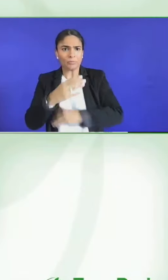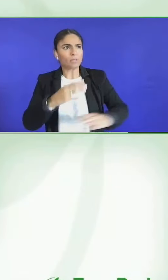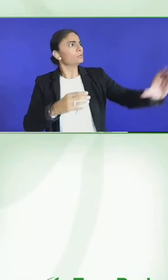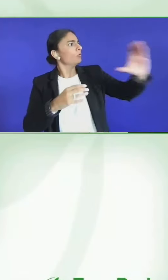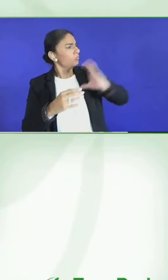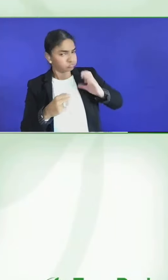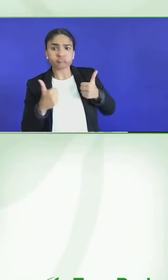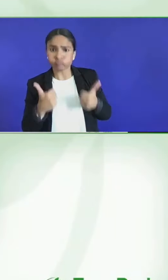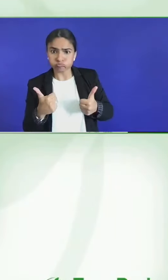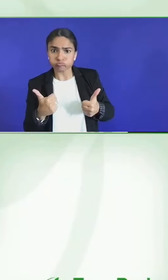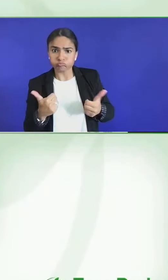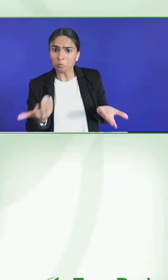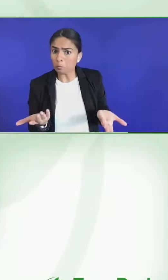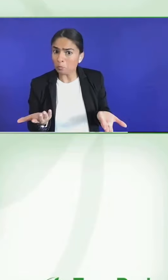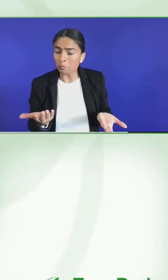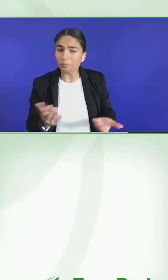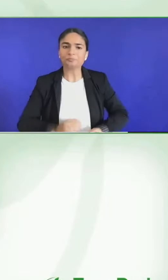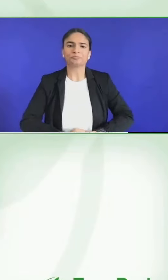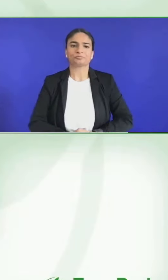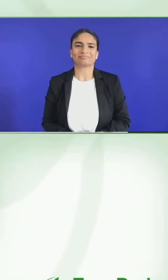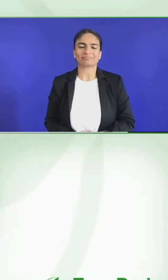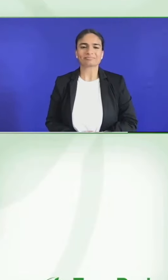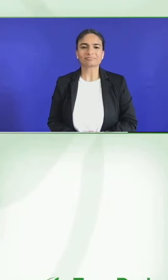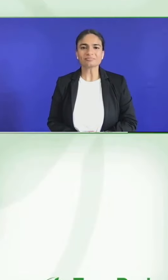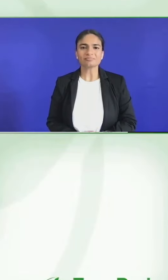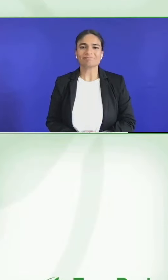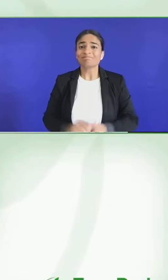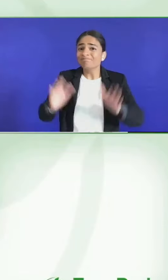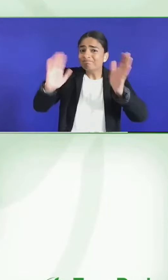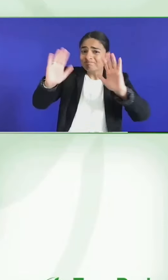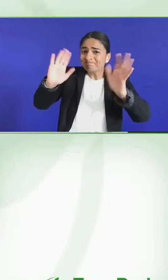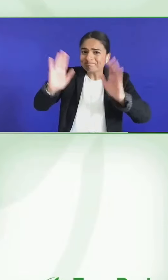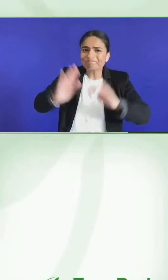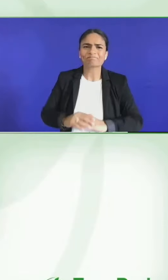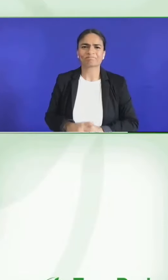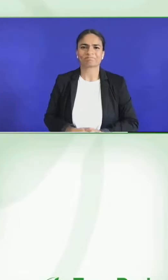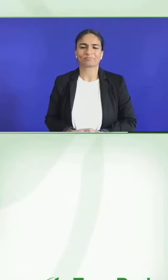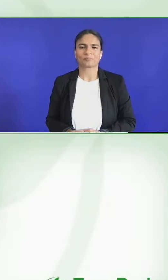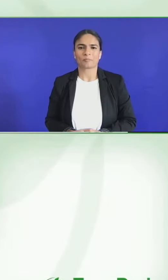still have a lot of other subsidy systems that still are in place.